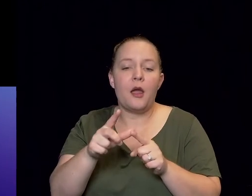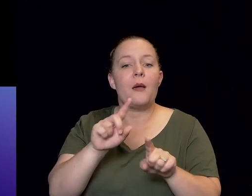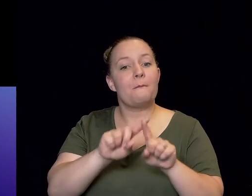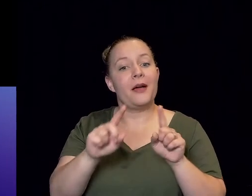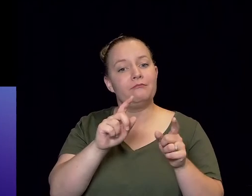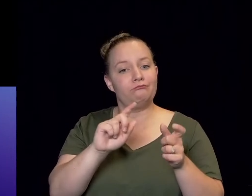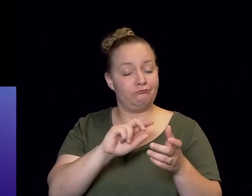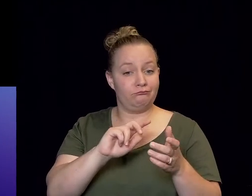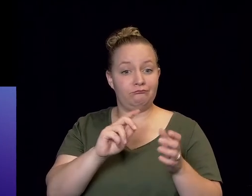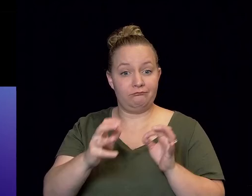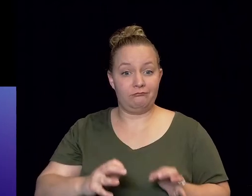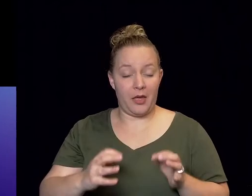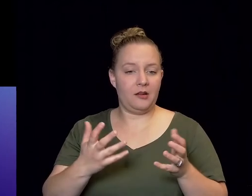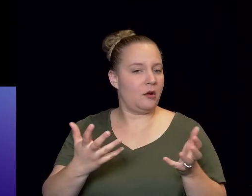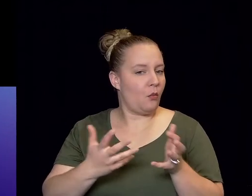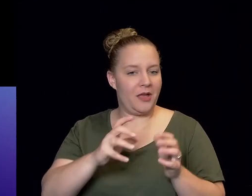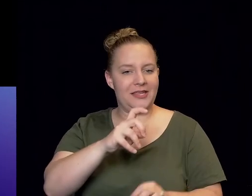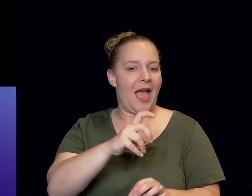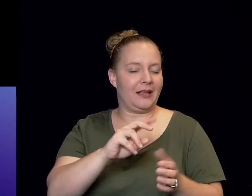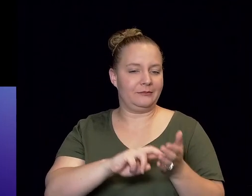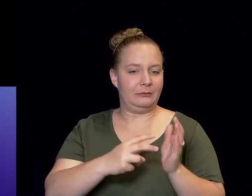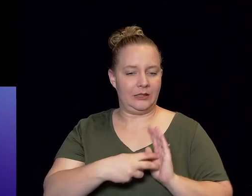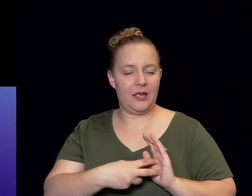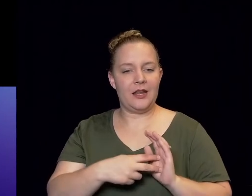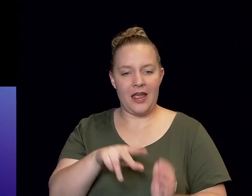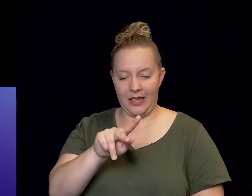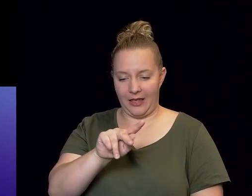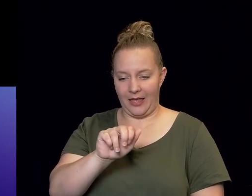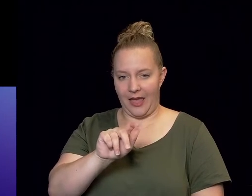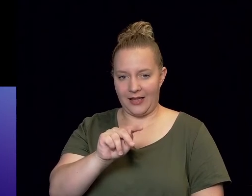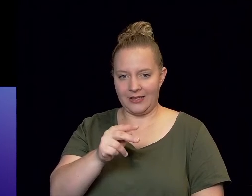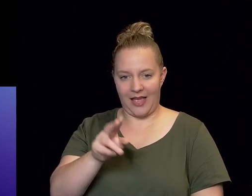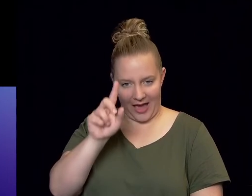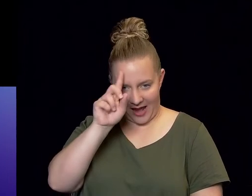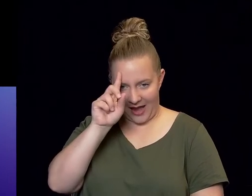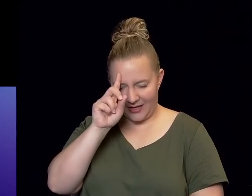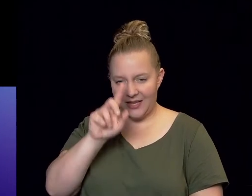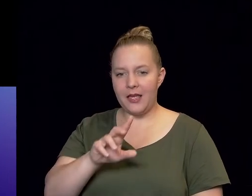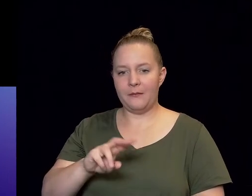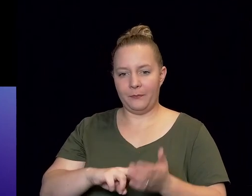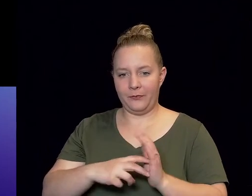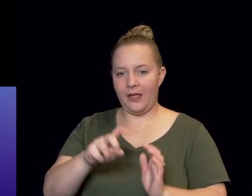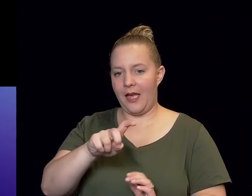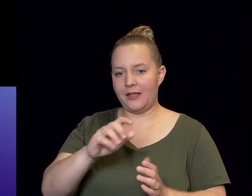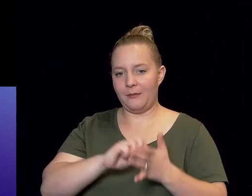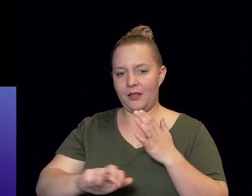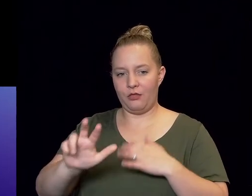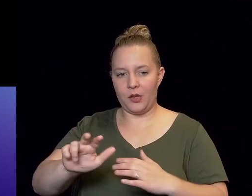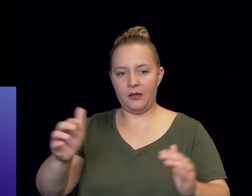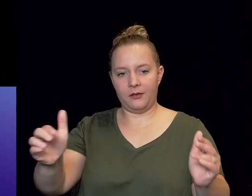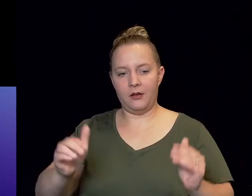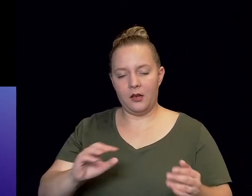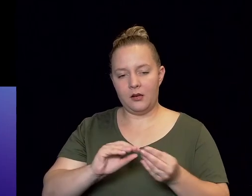wrote x is Cat's height. So, x minus 3. And then, for number two. Half as many pieces of candy.